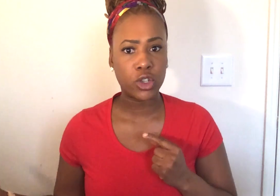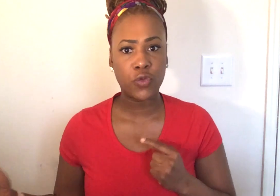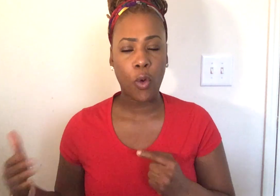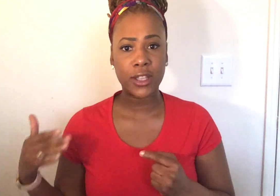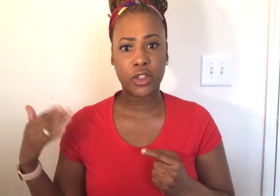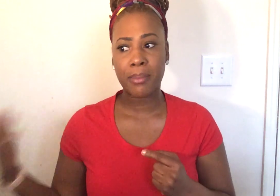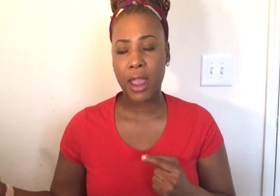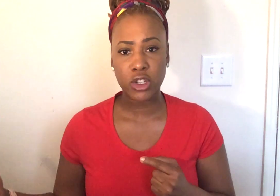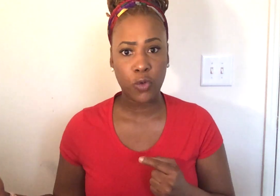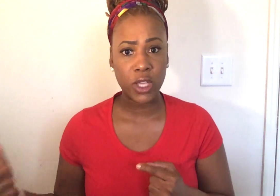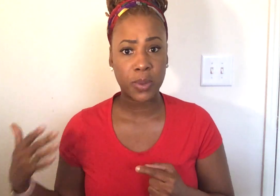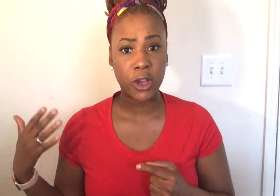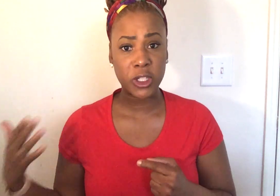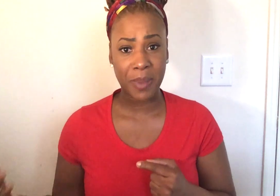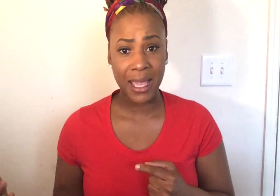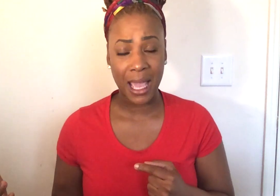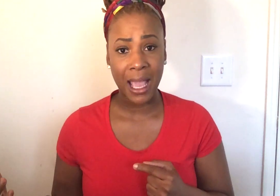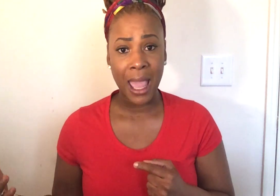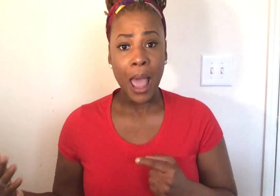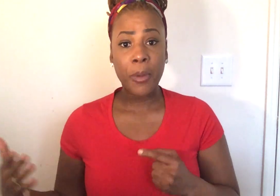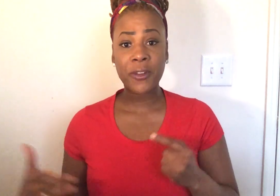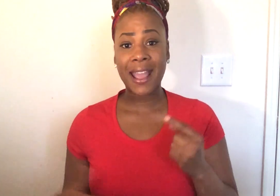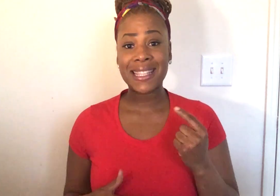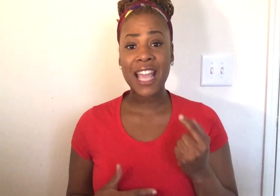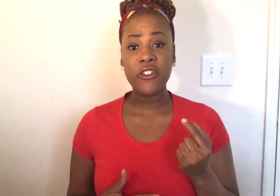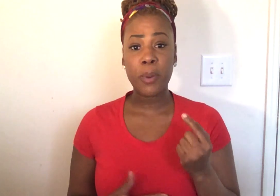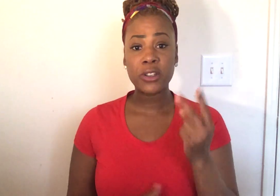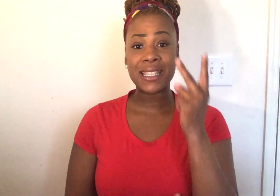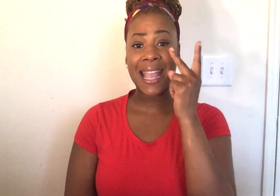voice or the mayor's voice when they're speaking but for that deaf person they